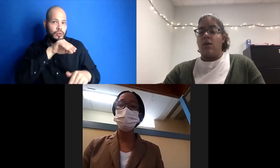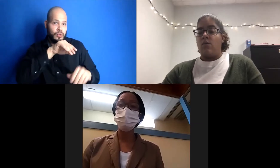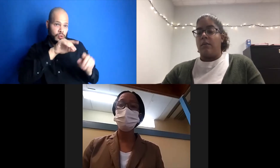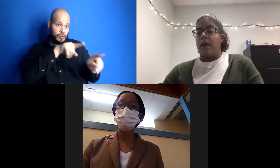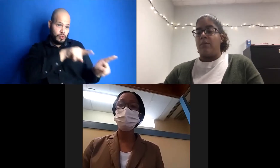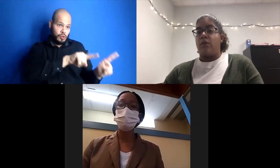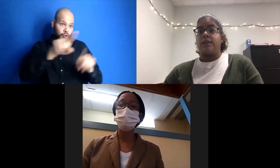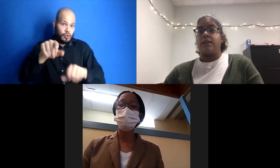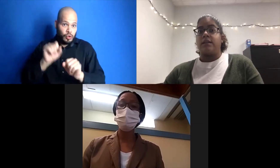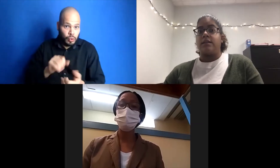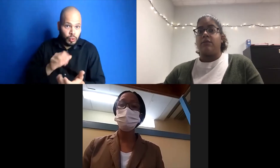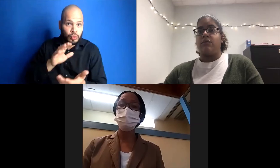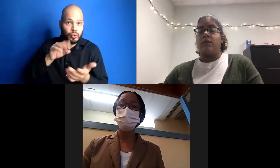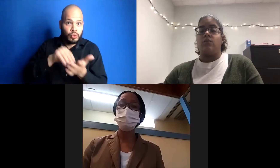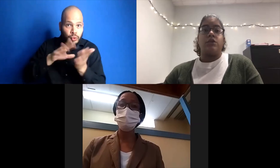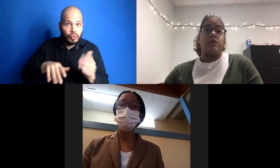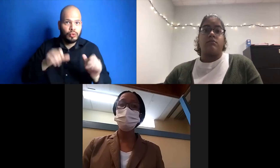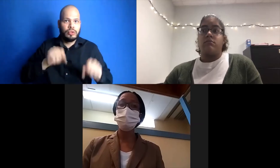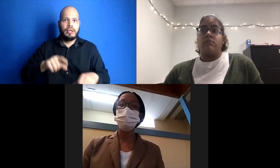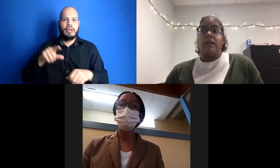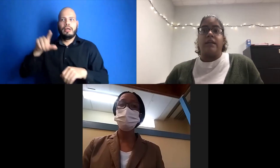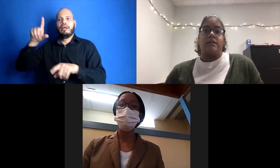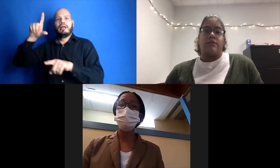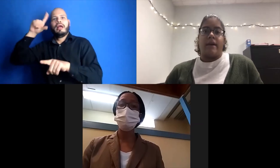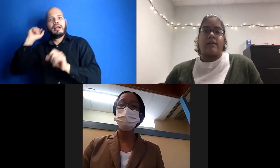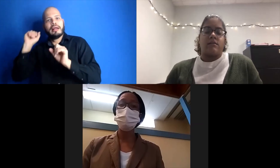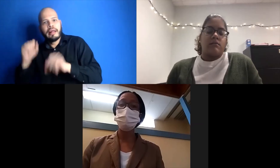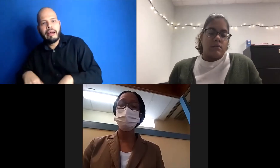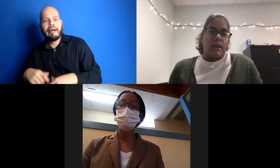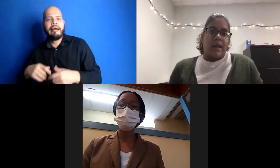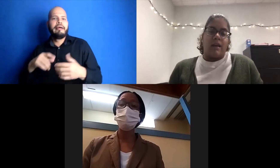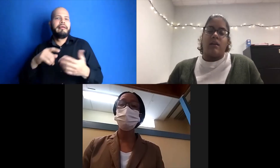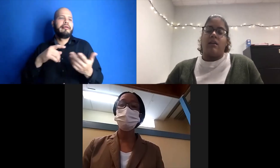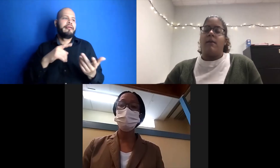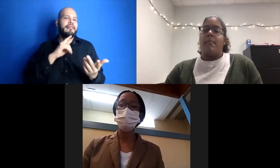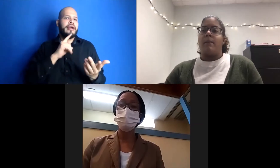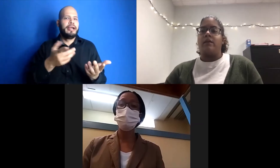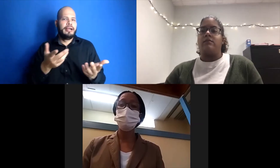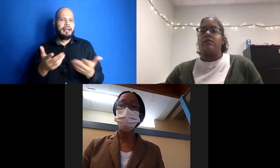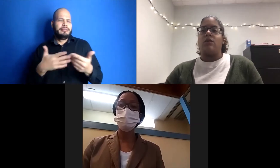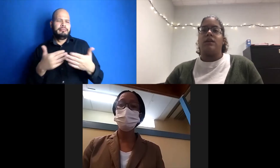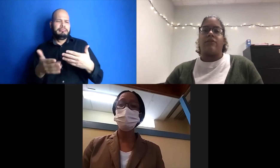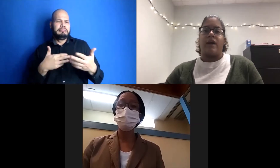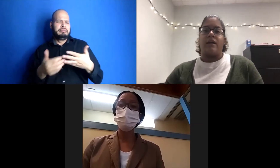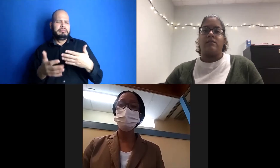you might process things differently which is it is a fact I get it but don't let that take